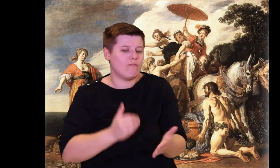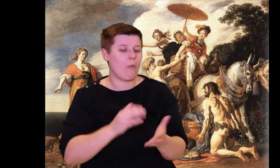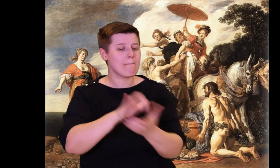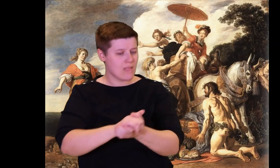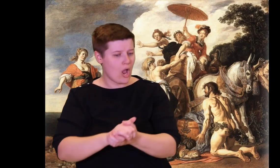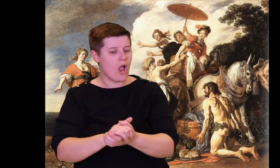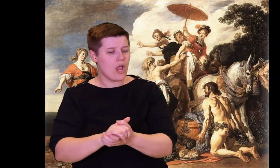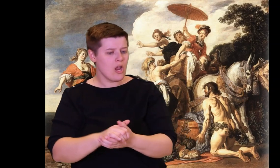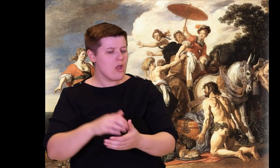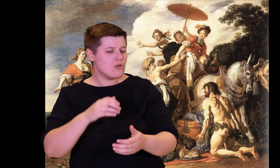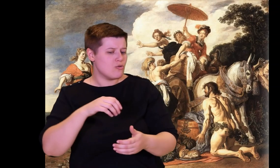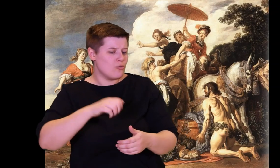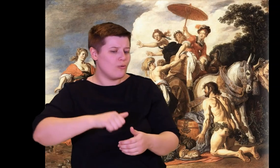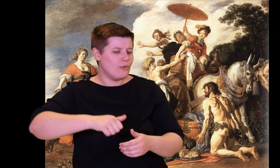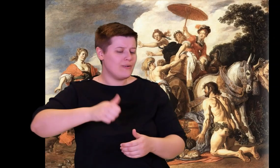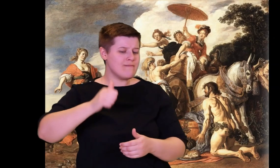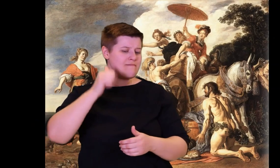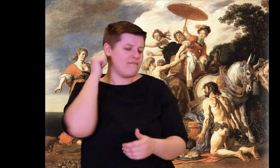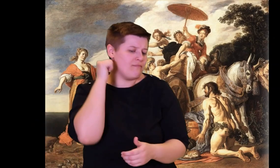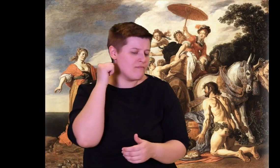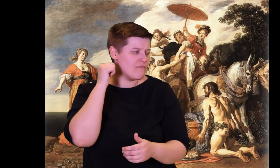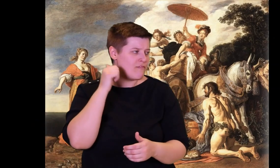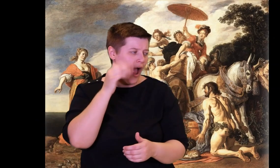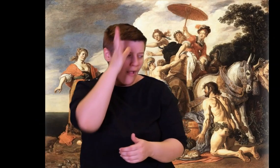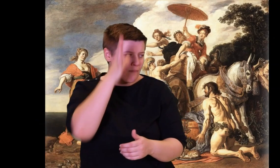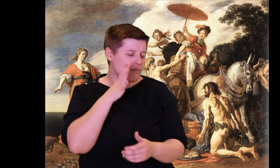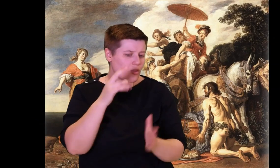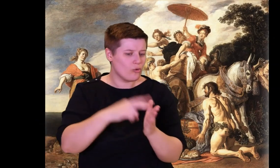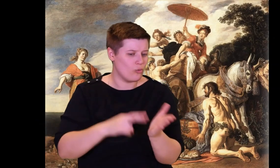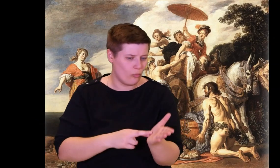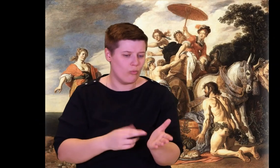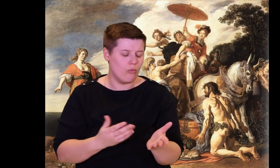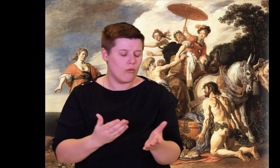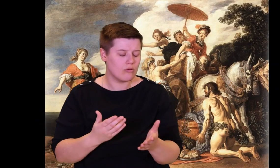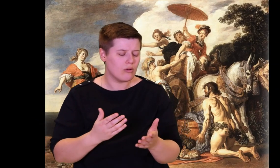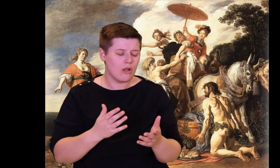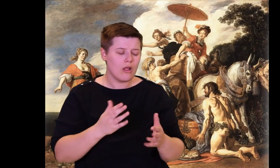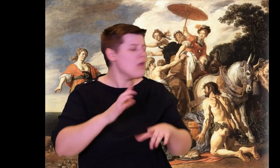She has got him from a ship, a foreigner, since no one lives near here,